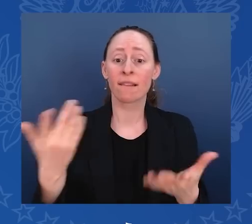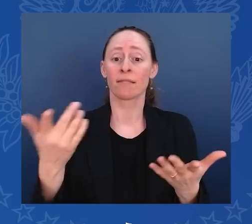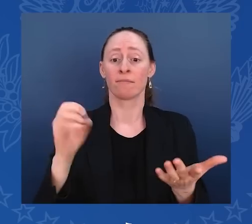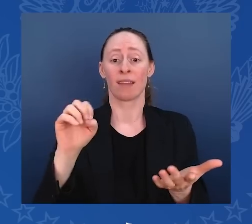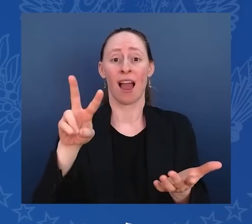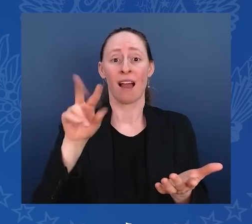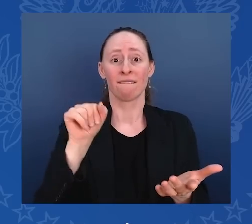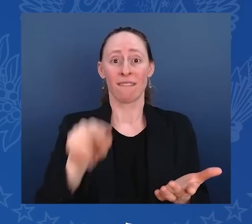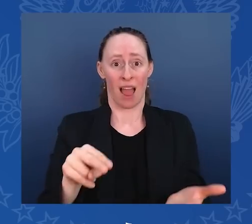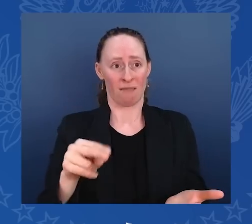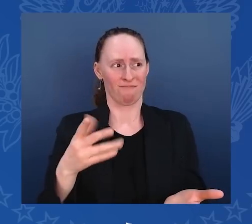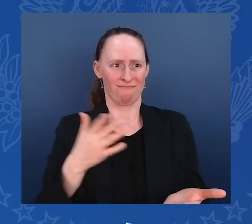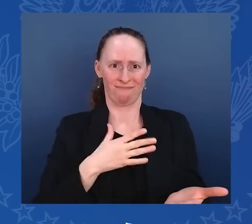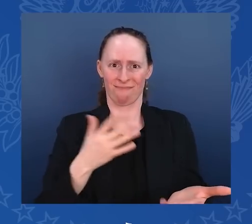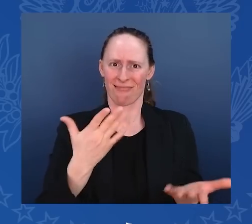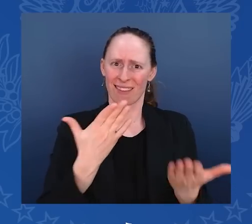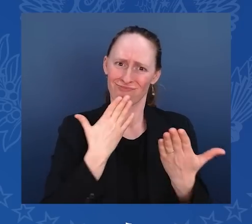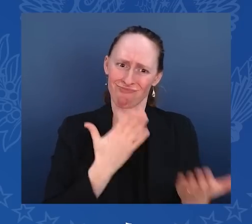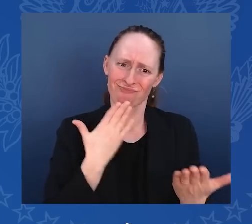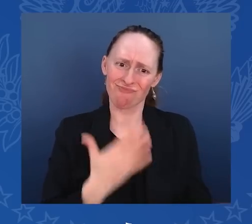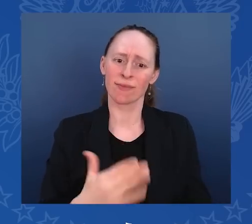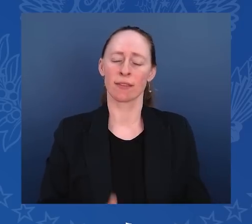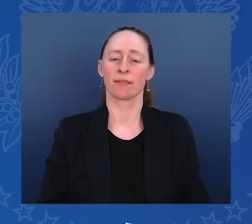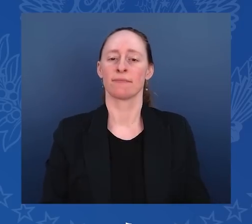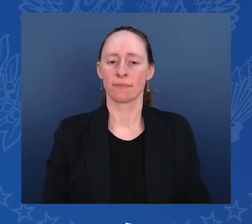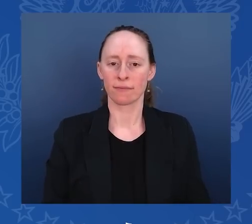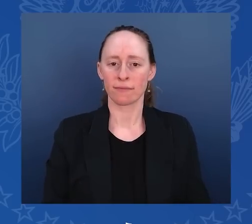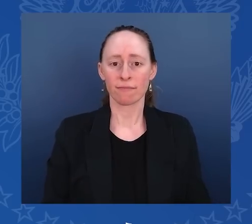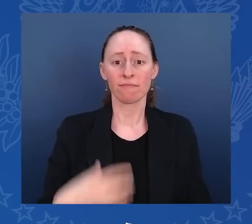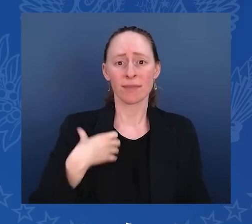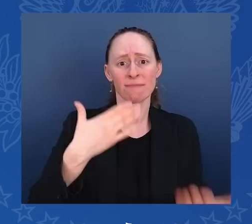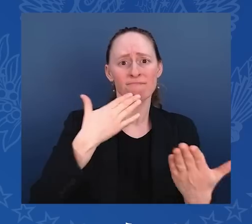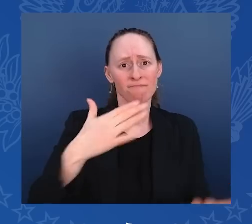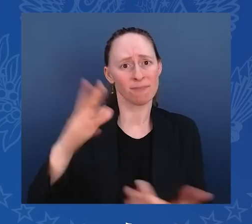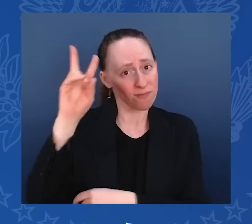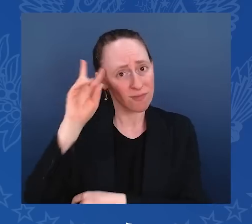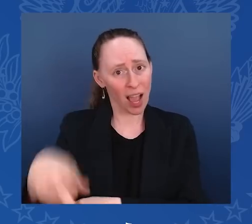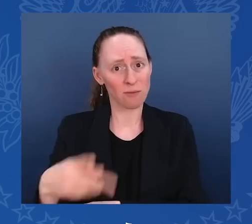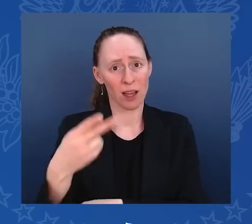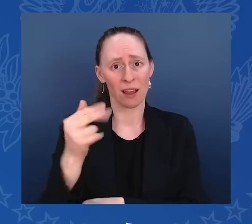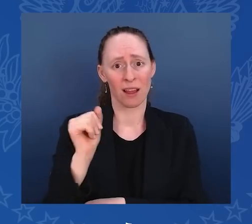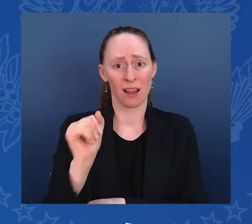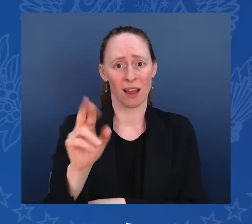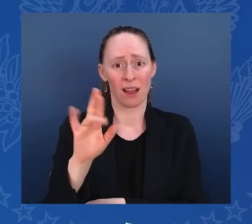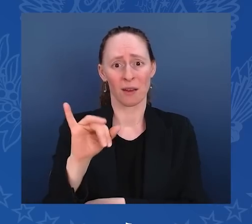I want to thank also Vice President Harris, who helped us confirm many of these nominees by a deciding vote.